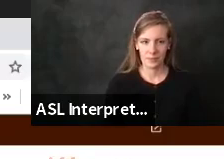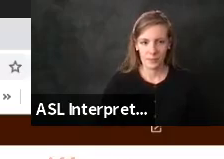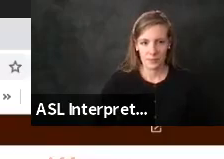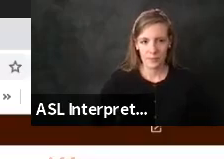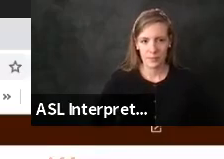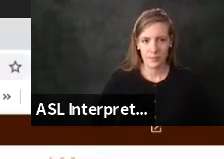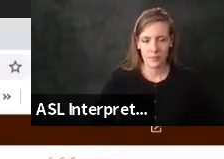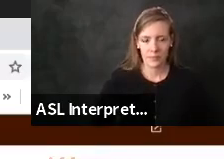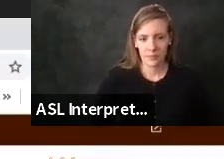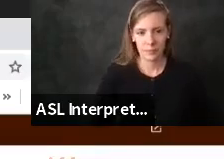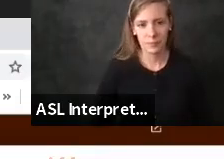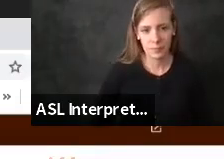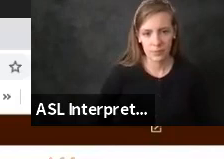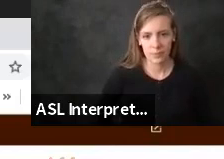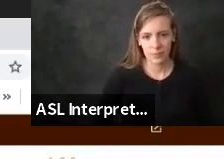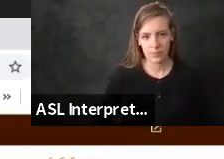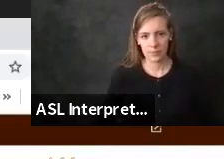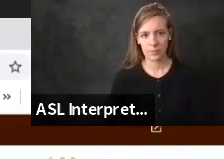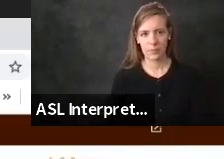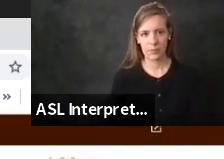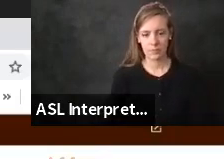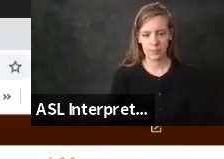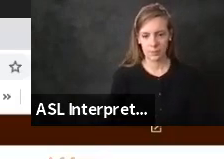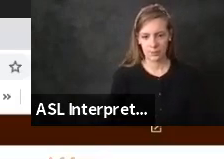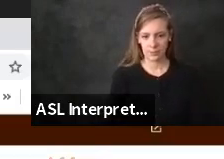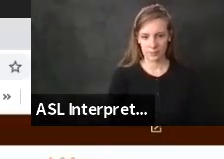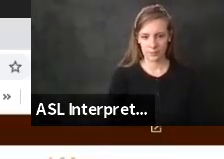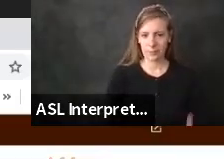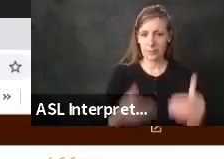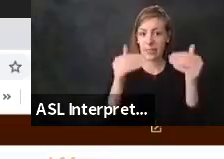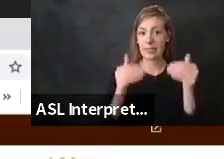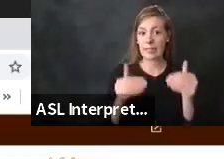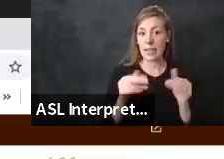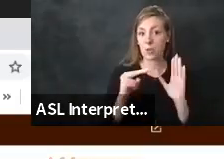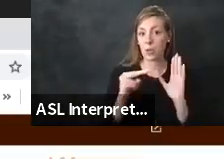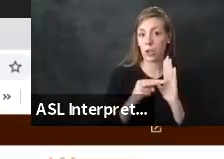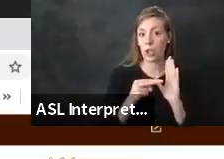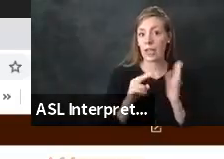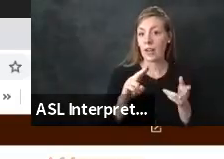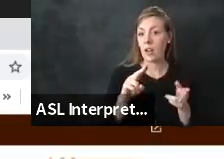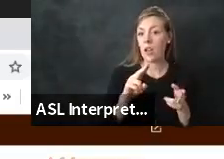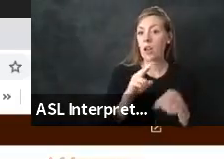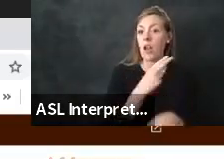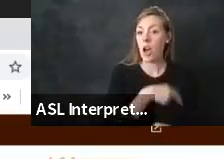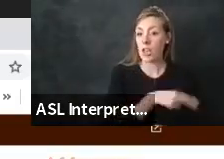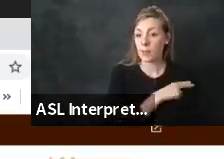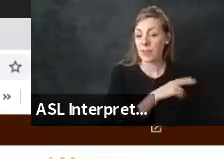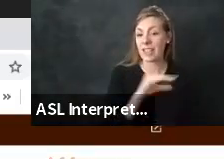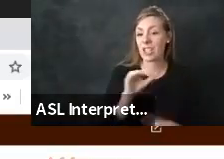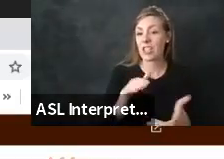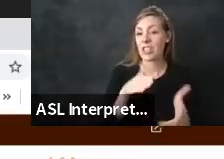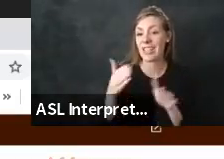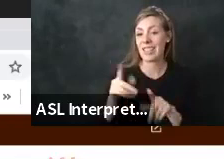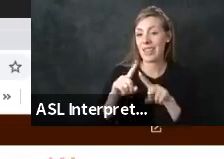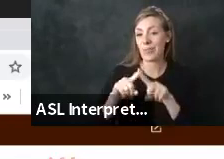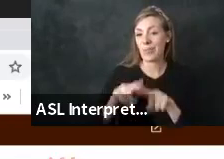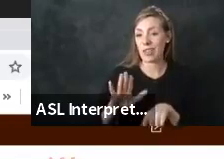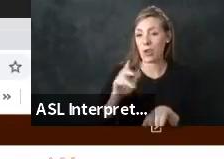This is looking at our hospitalizations and death by race ethnicity. So you can see here